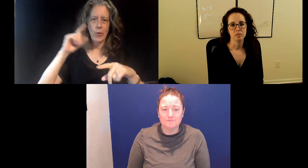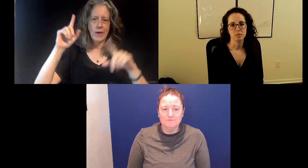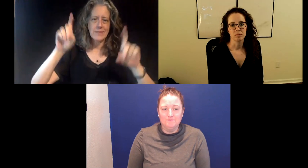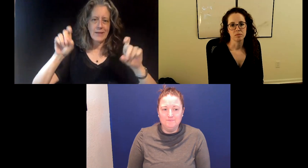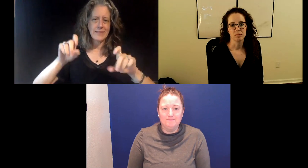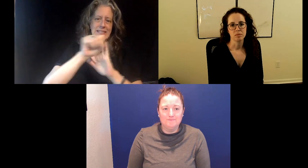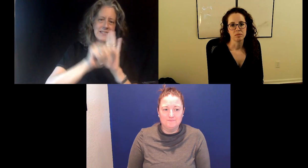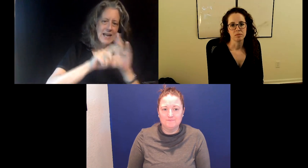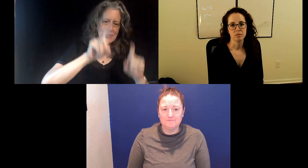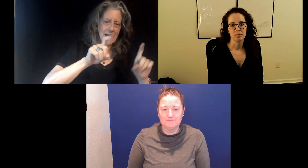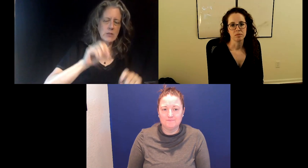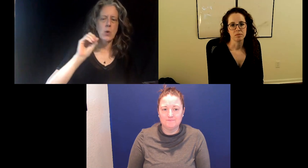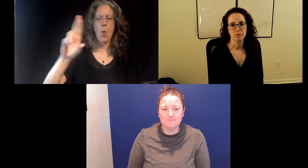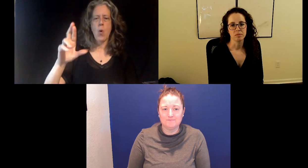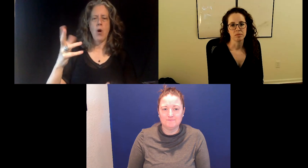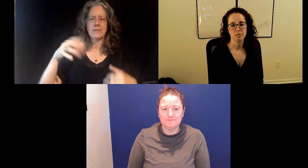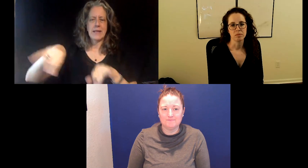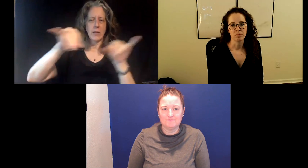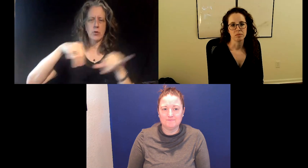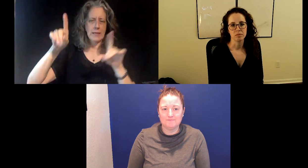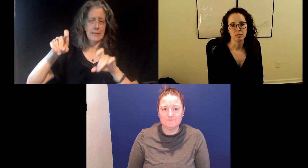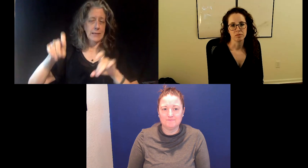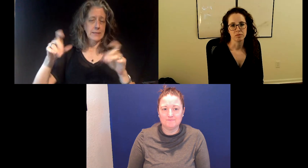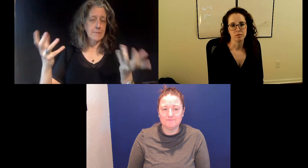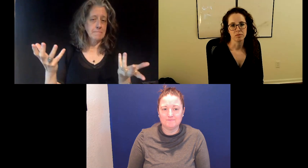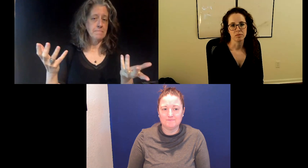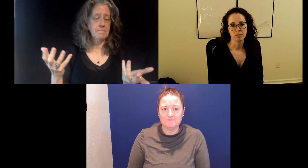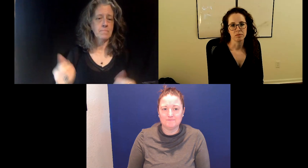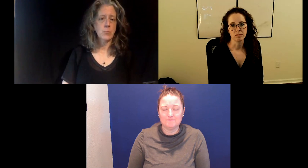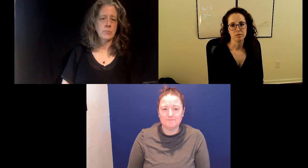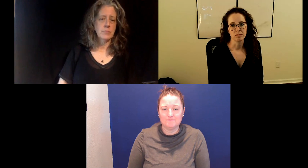that extra demand to make sure that we're ready for the test or also i mean especially if it's a